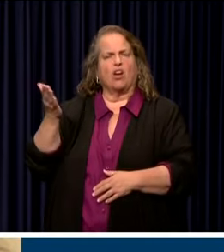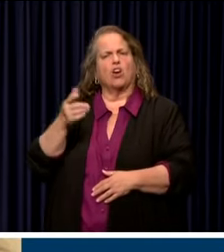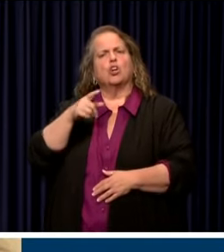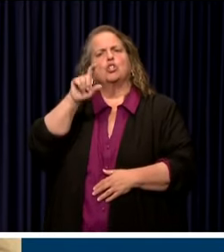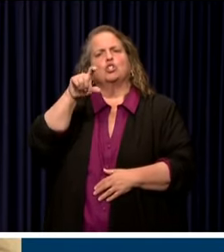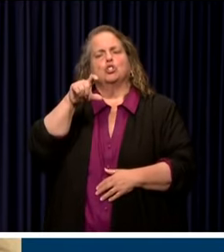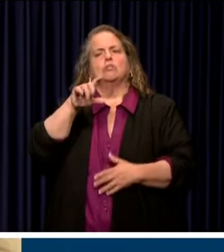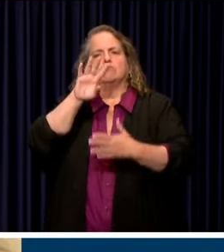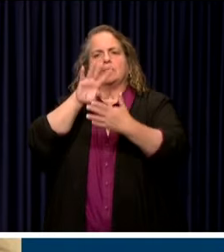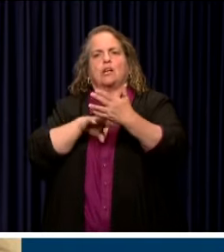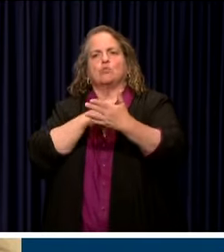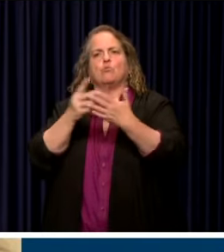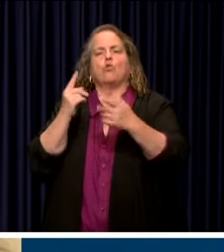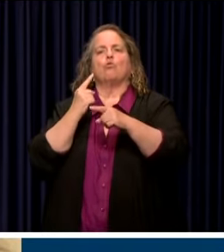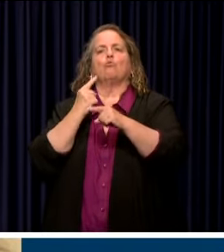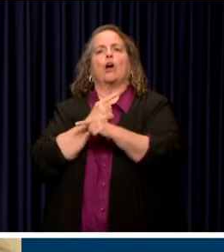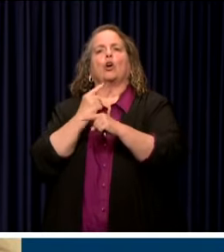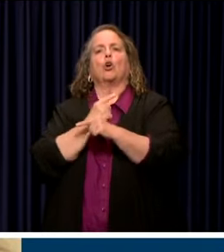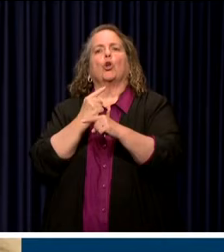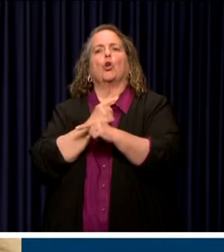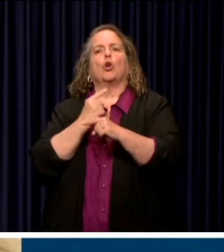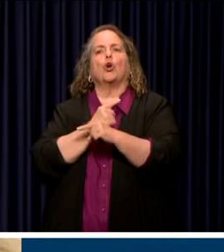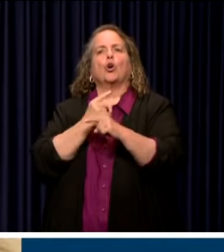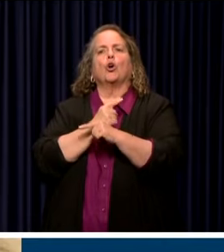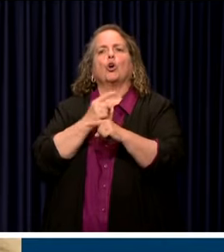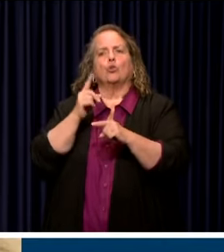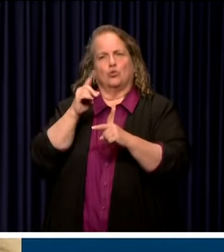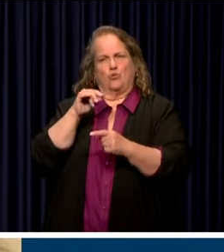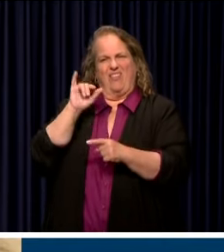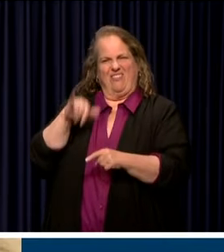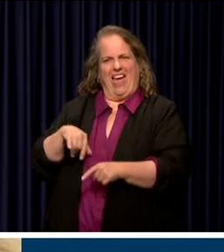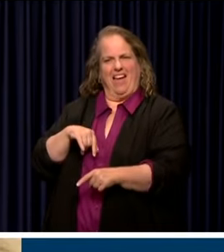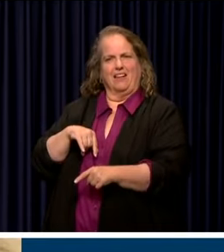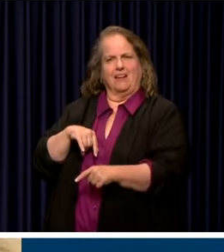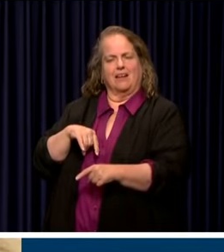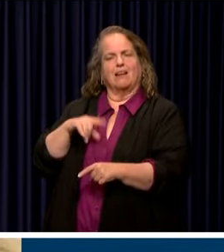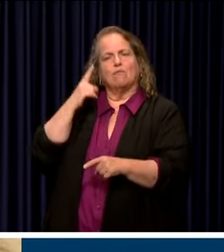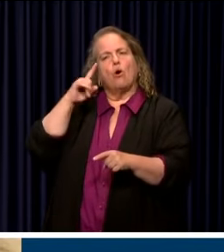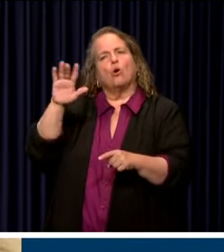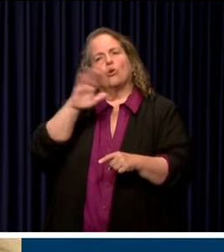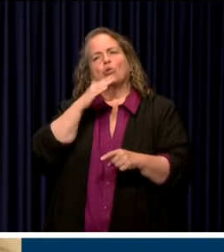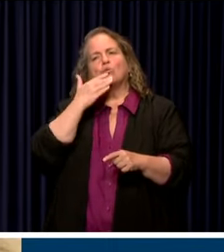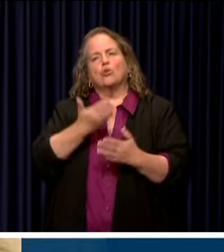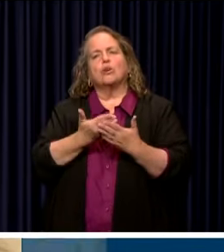LOOK AT HIS SMILE. YOU CAN'T FAKE THAT.